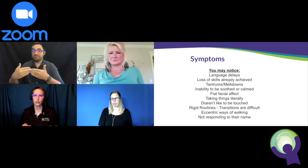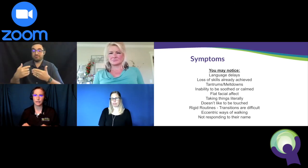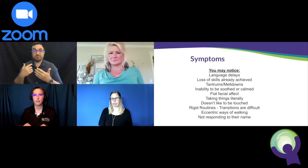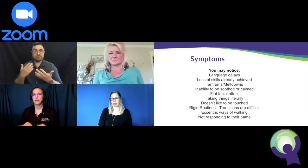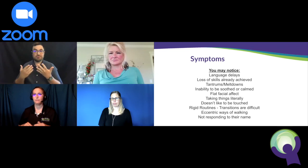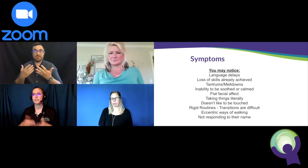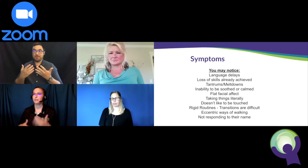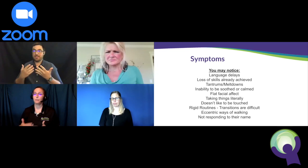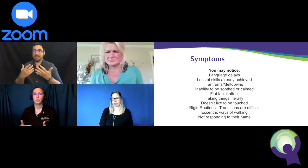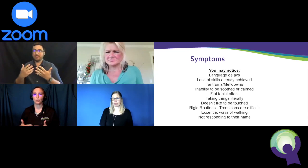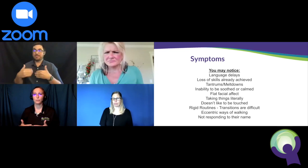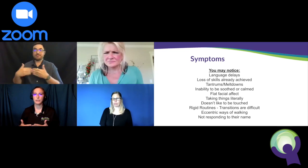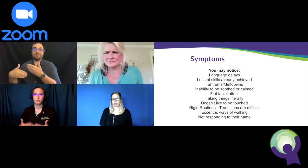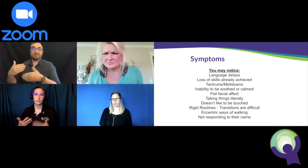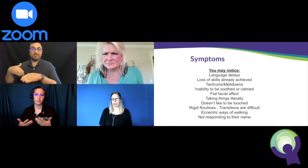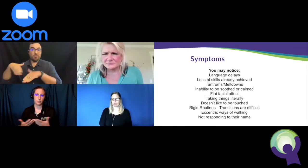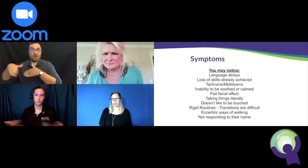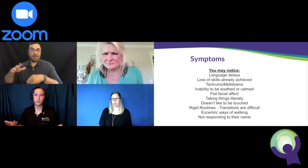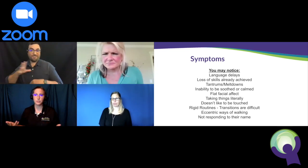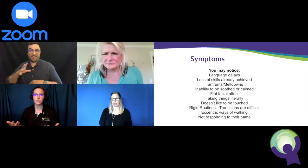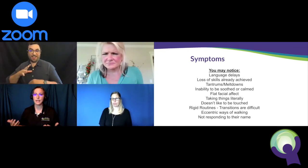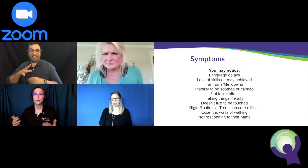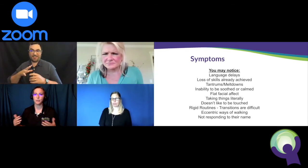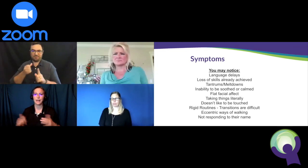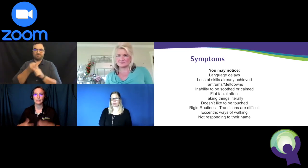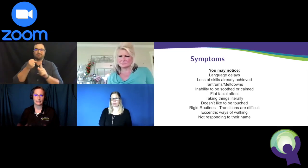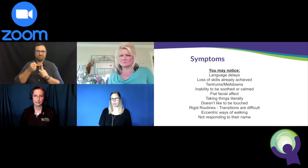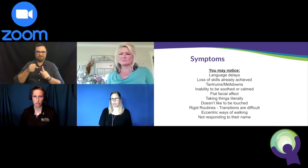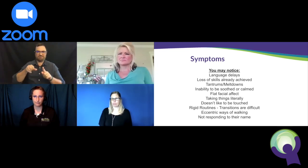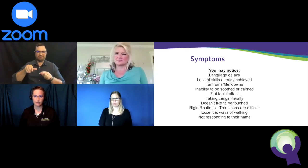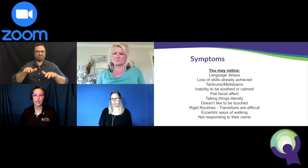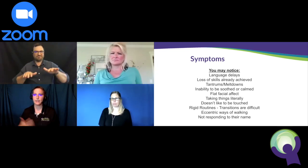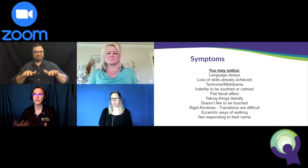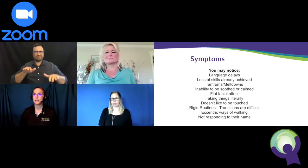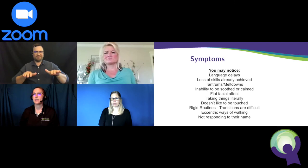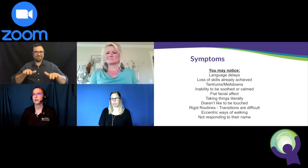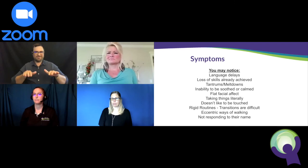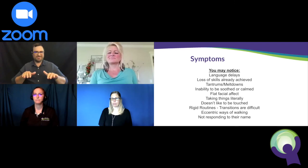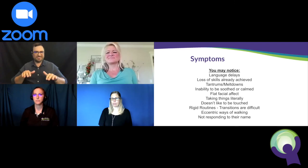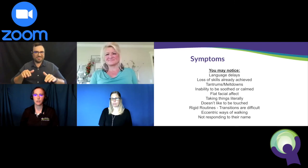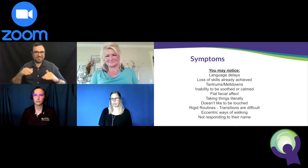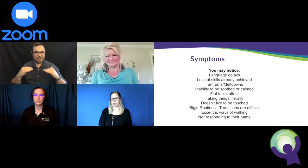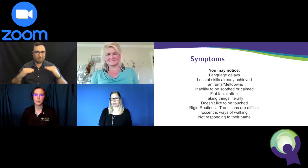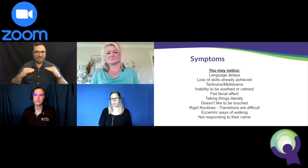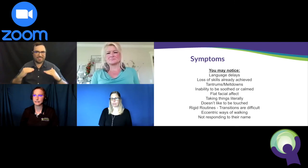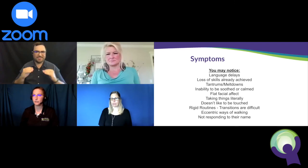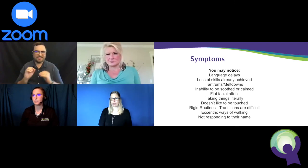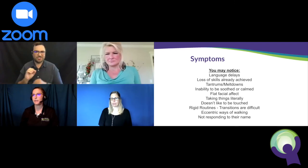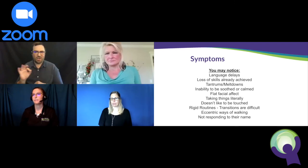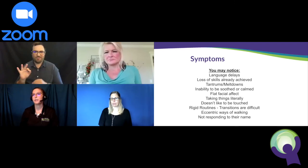they might have been developing normally with their peers but then their balance gets off and they aren't as balanced as they used to be.